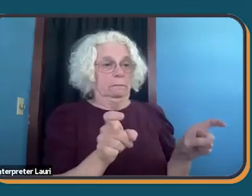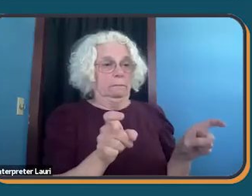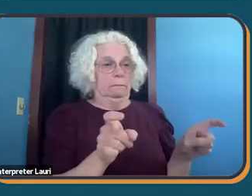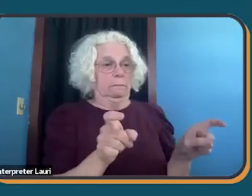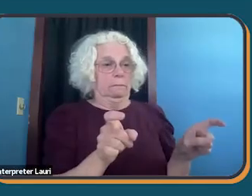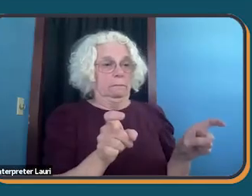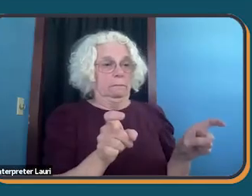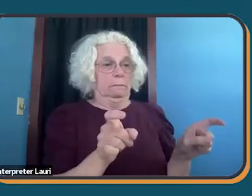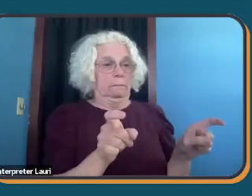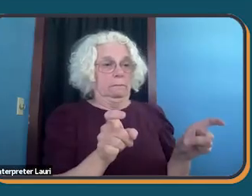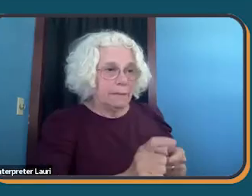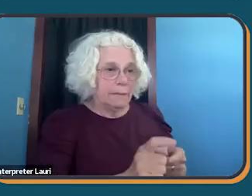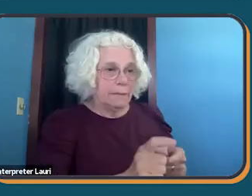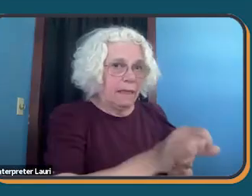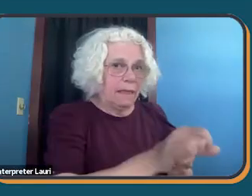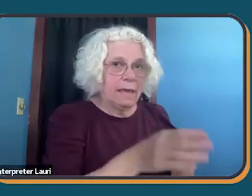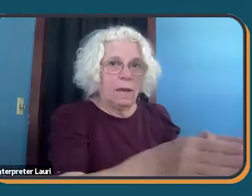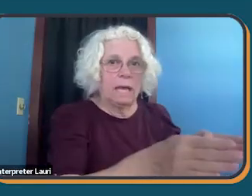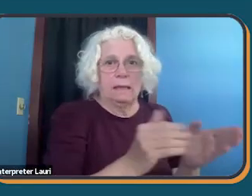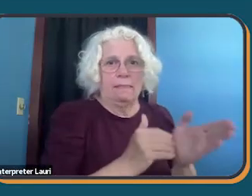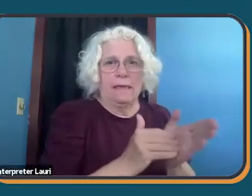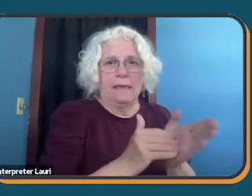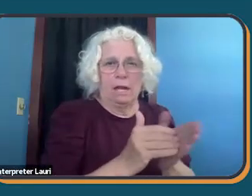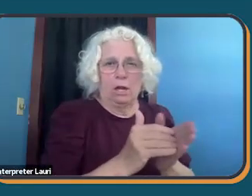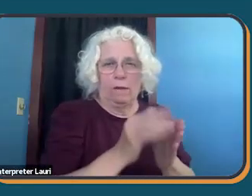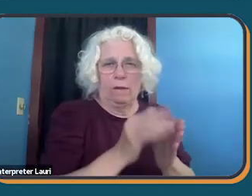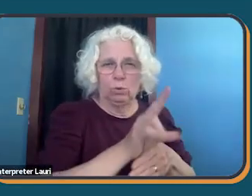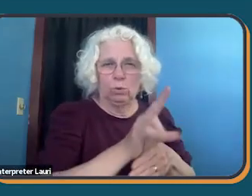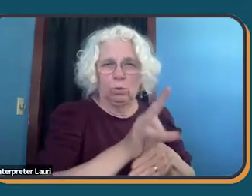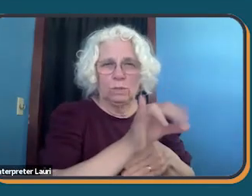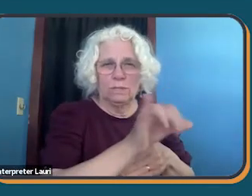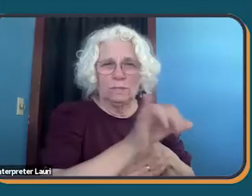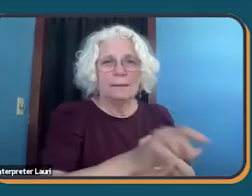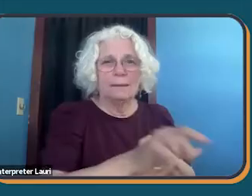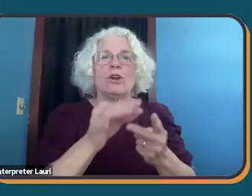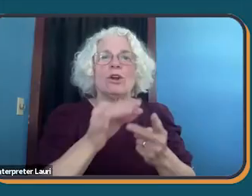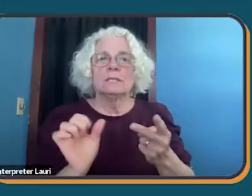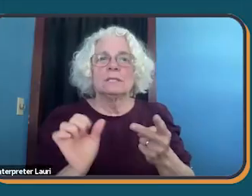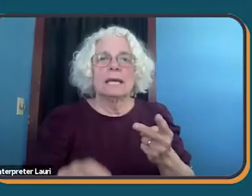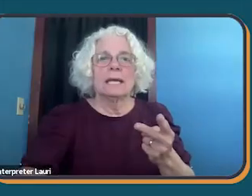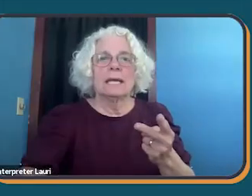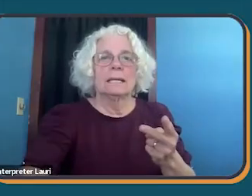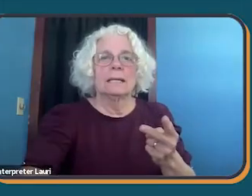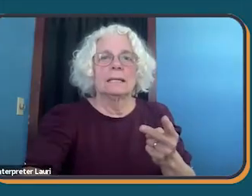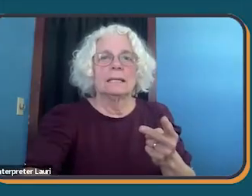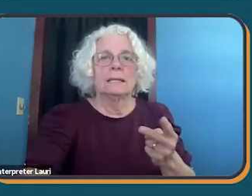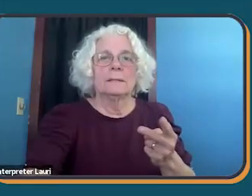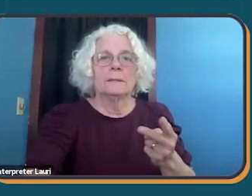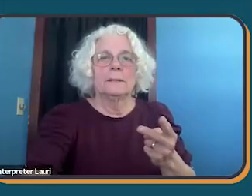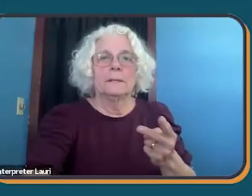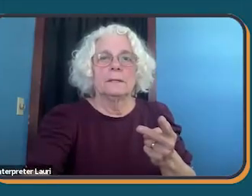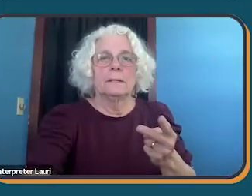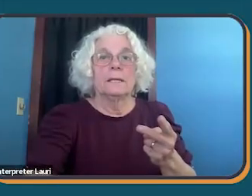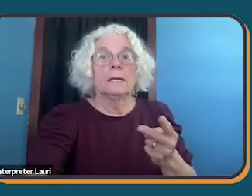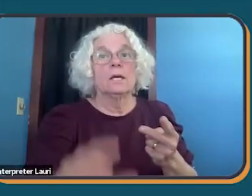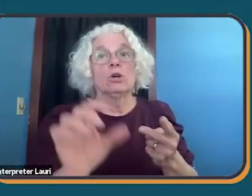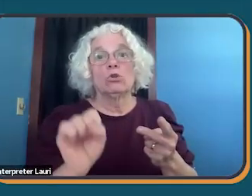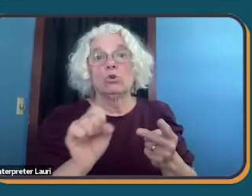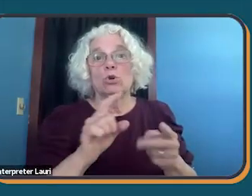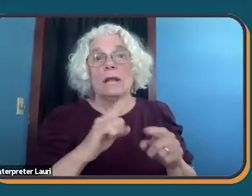common, there are others. There may be the need for additional assistance.